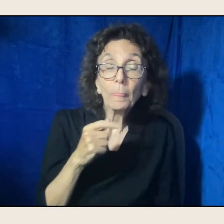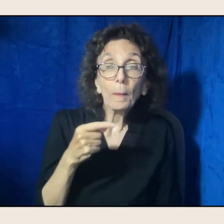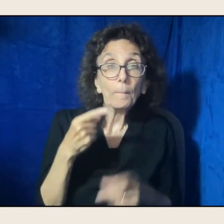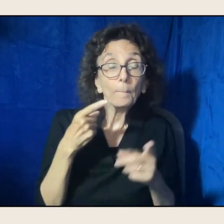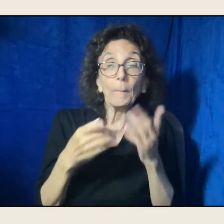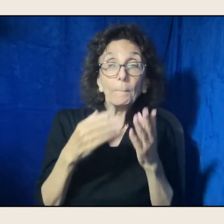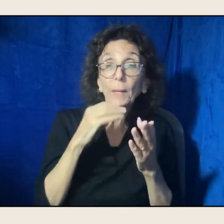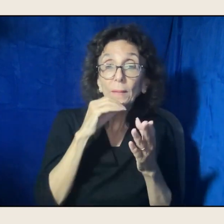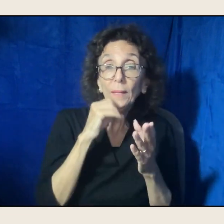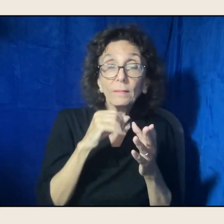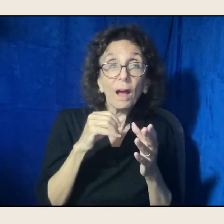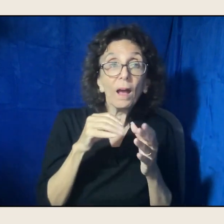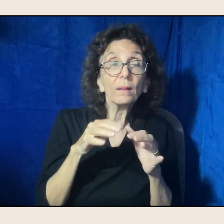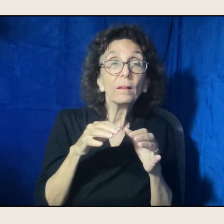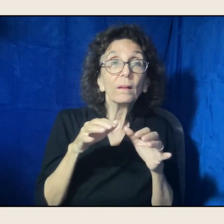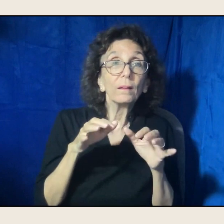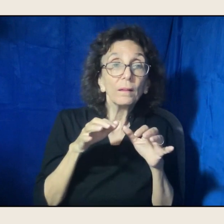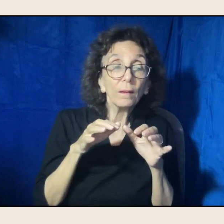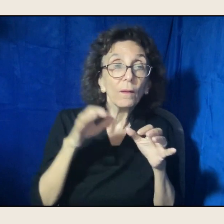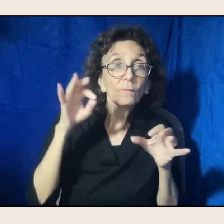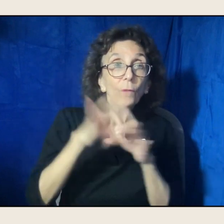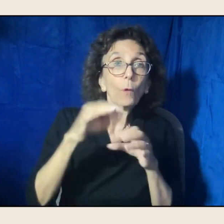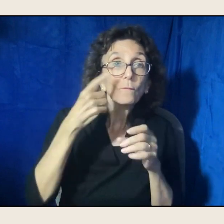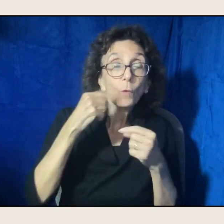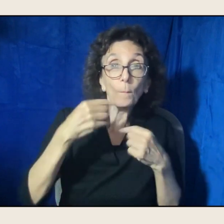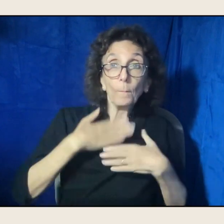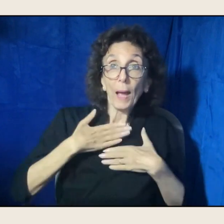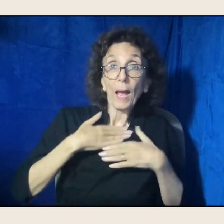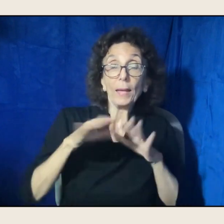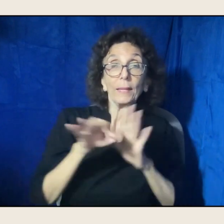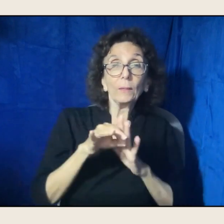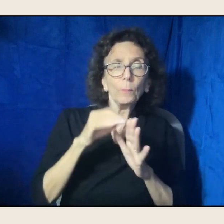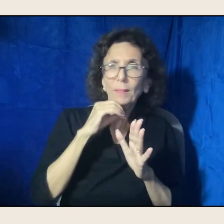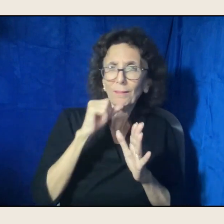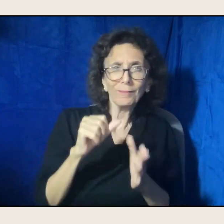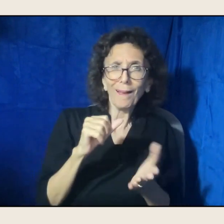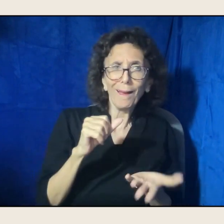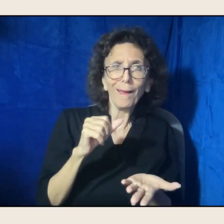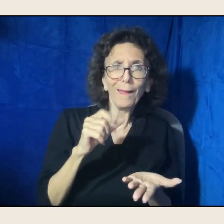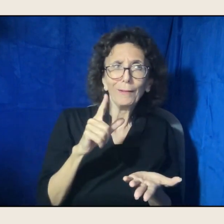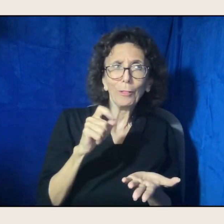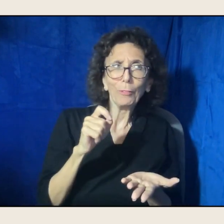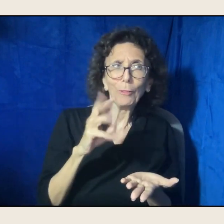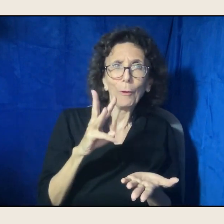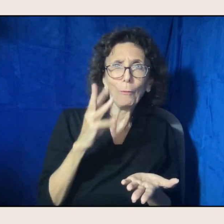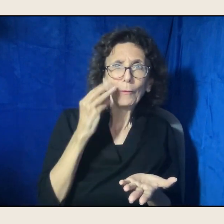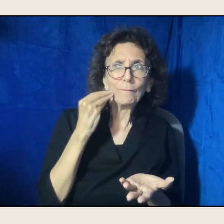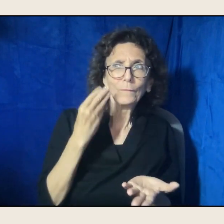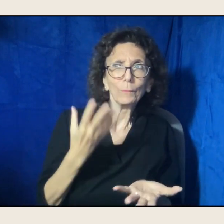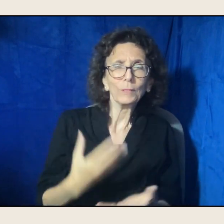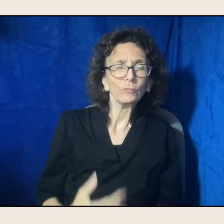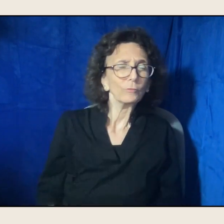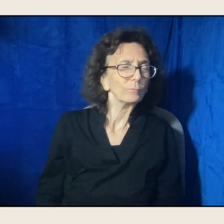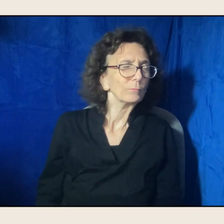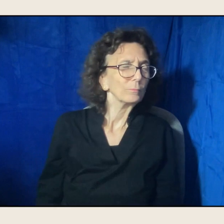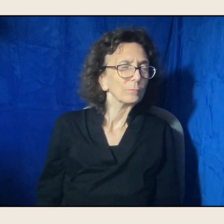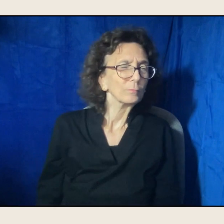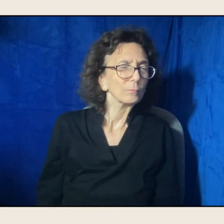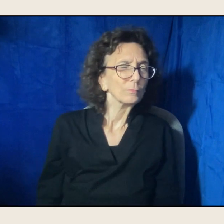for my candidate of choice, but they're certainly not low information voters, right? And so fast forward to the general election